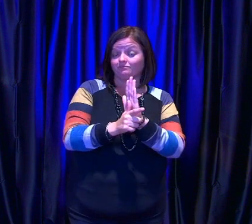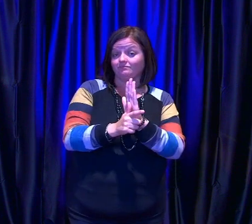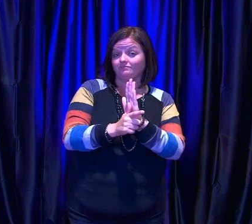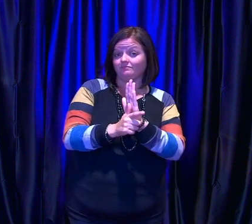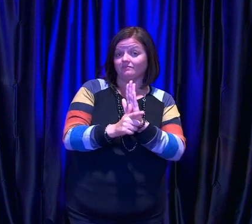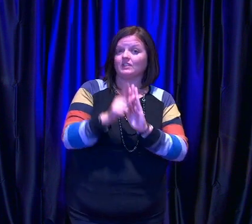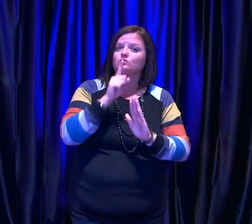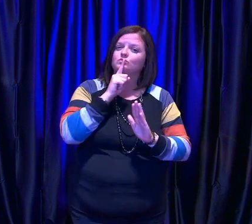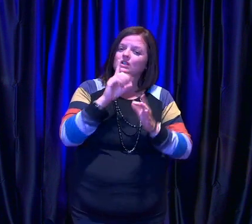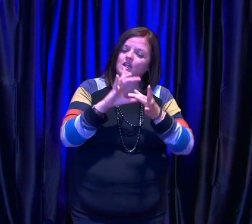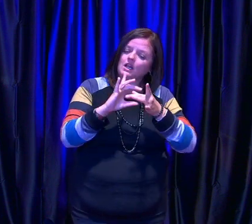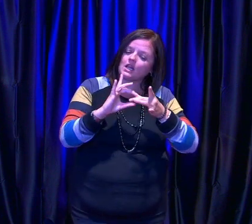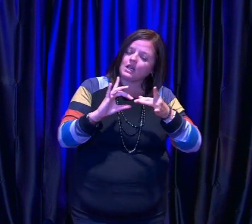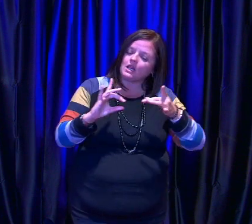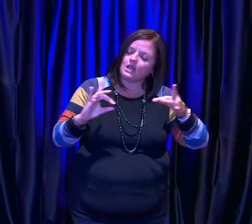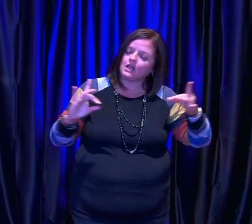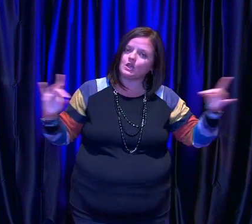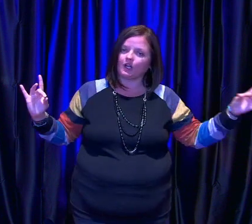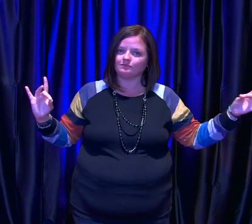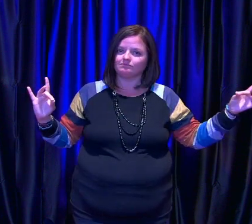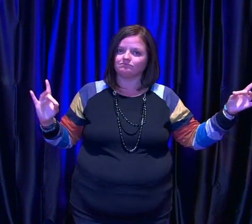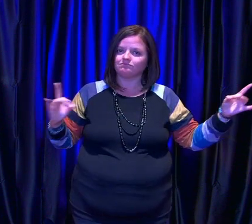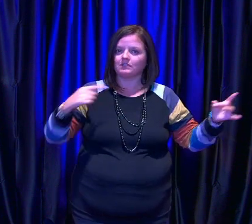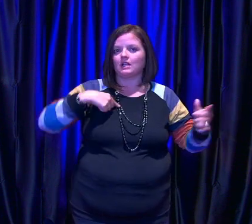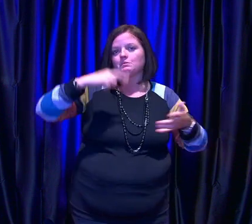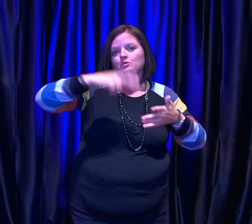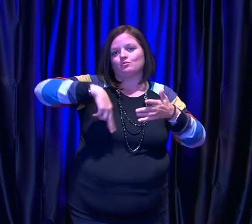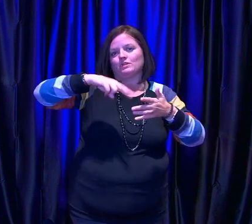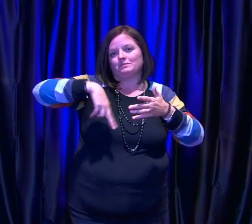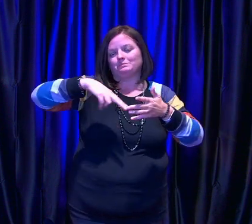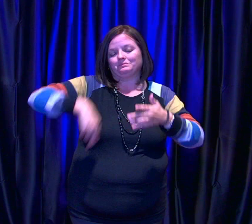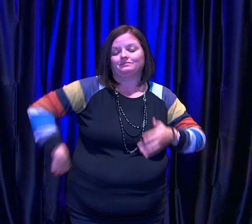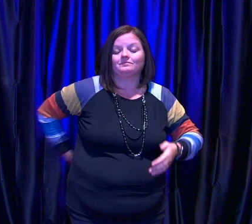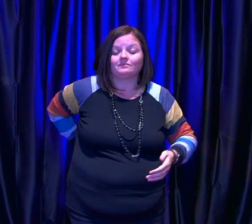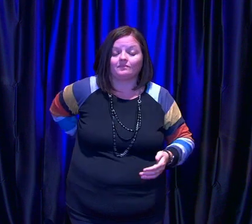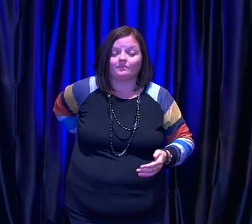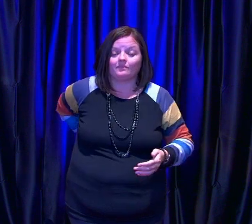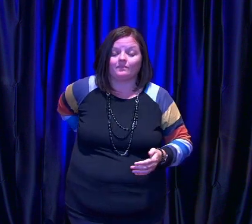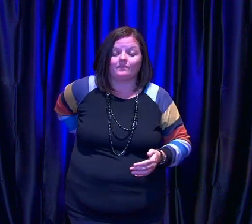long so let me just read it in its entirety remember that the